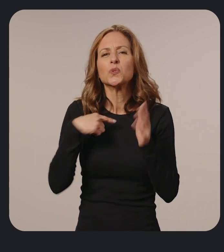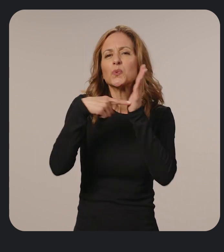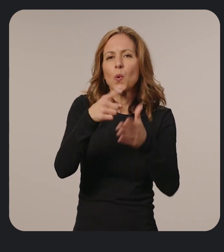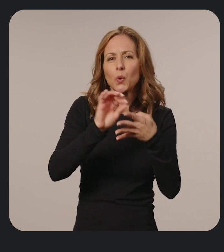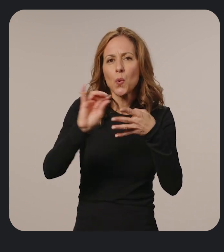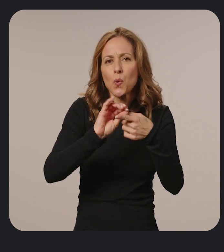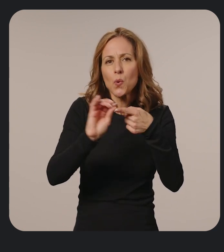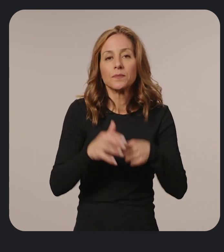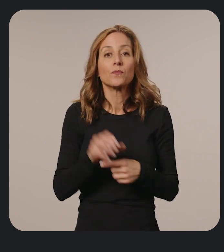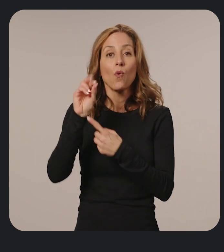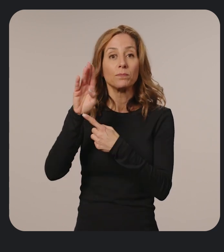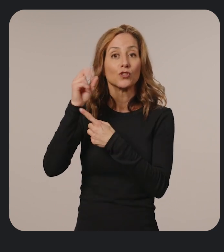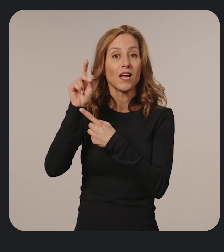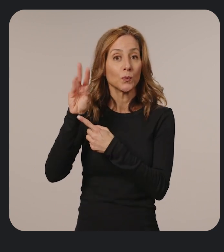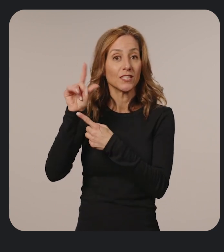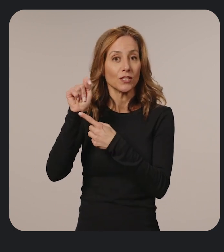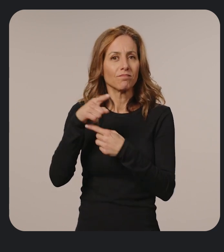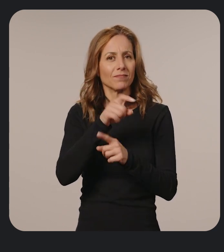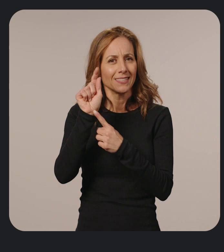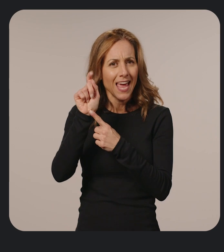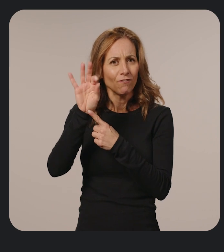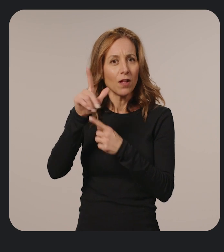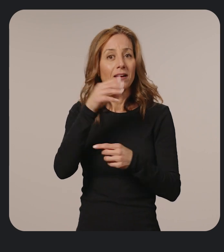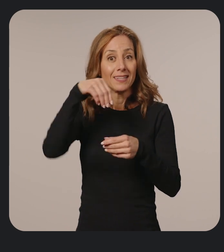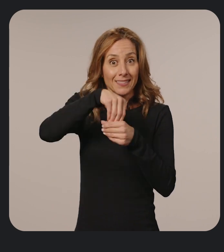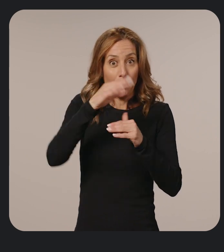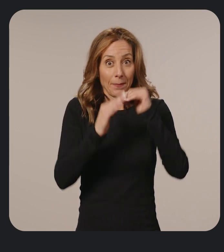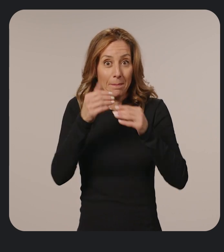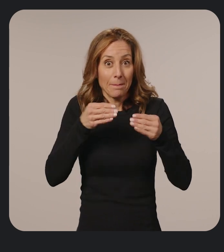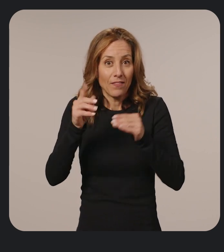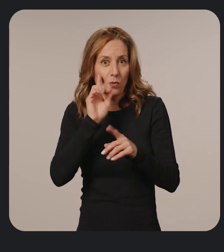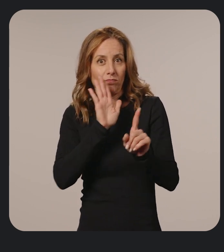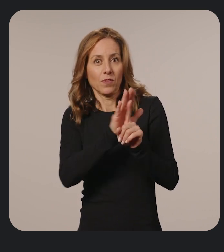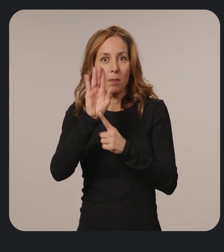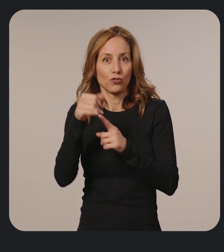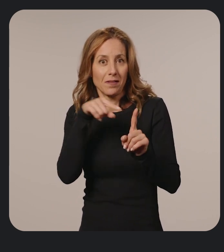OrbShaderWidget is stateful, and here we are inside the build method for its state object.